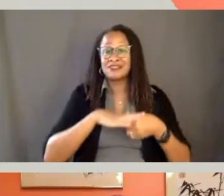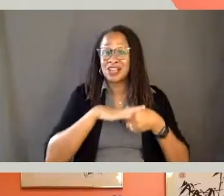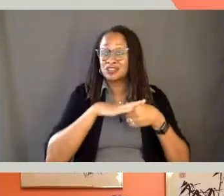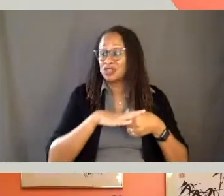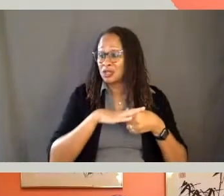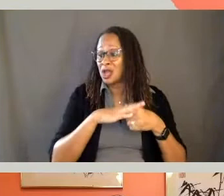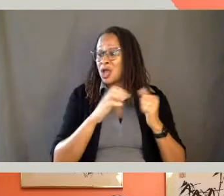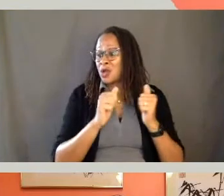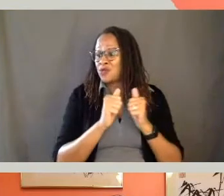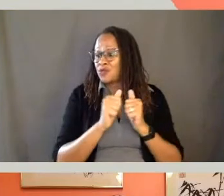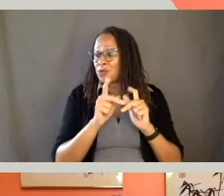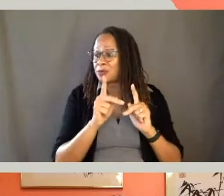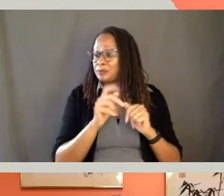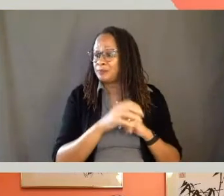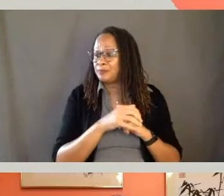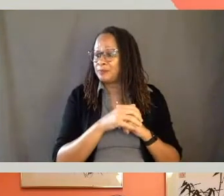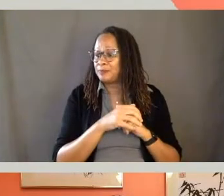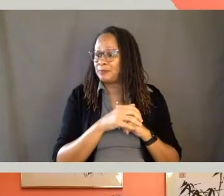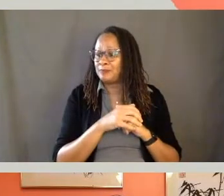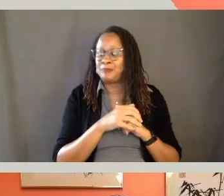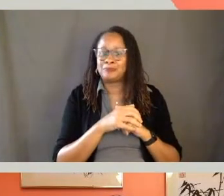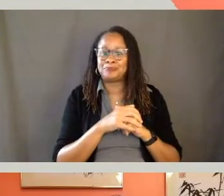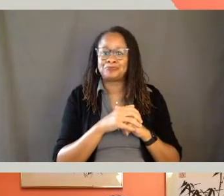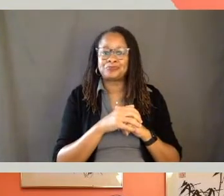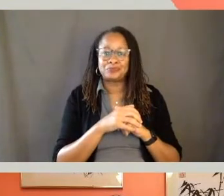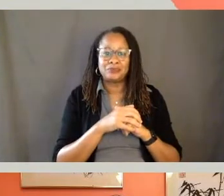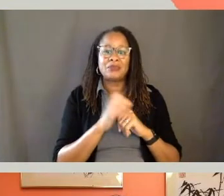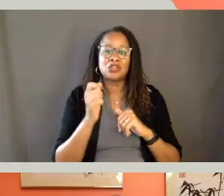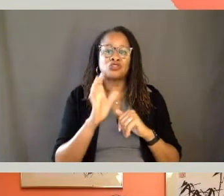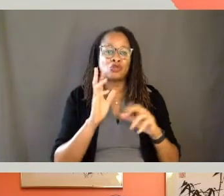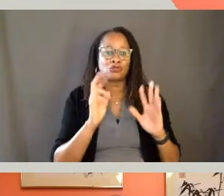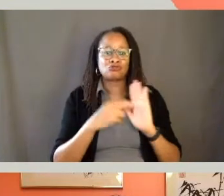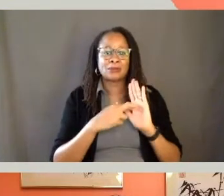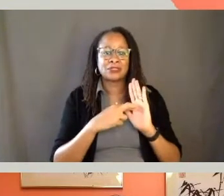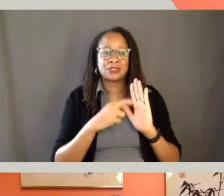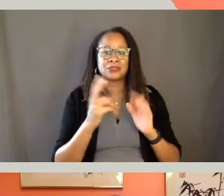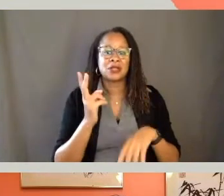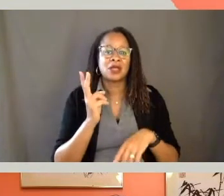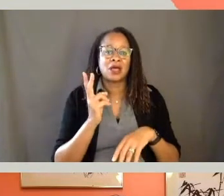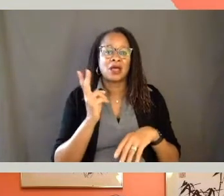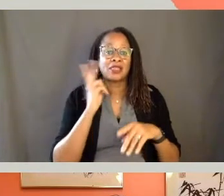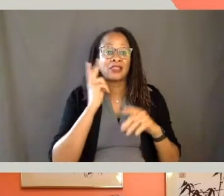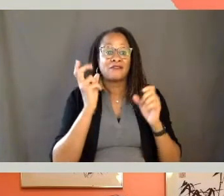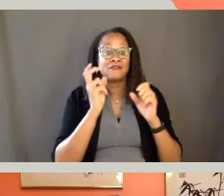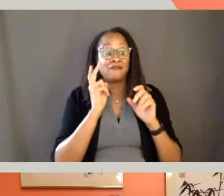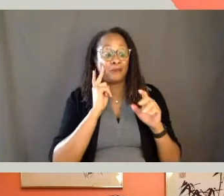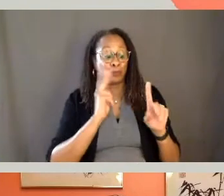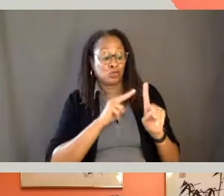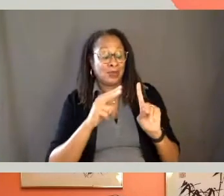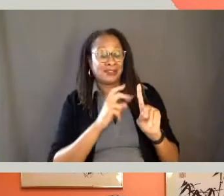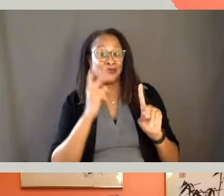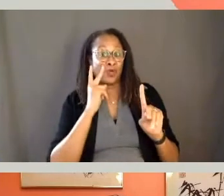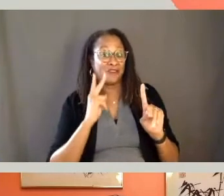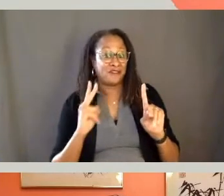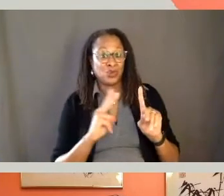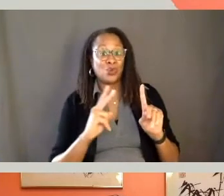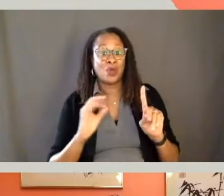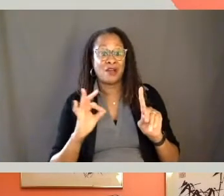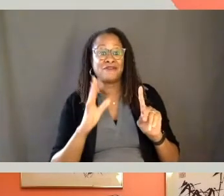from people feeling like, "You know, well, you're representing the view of the parents, you know, too much maybe,